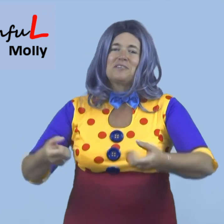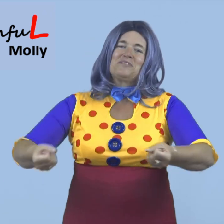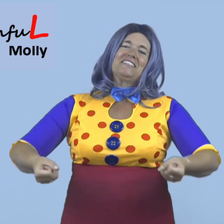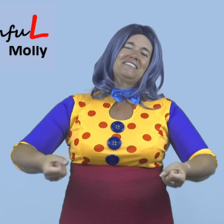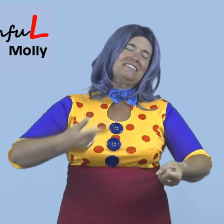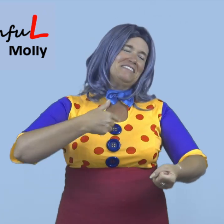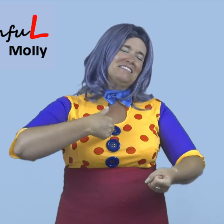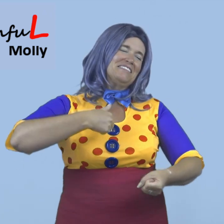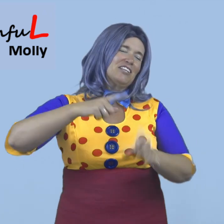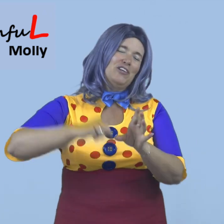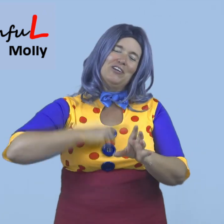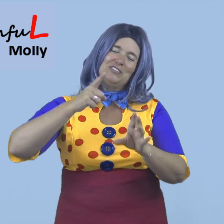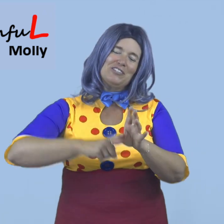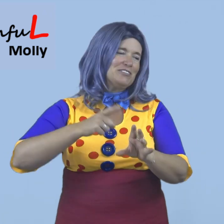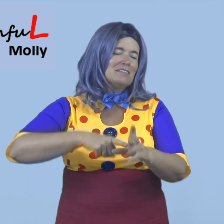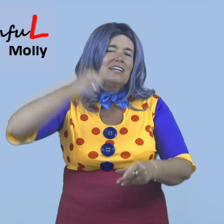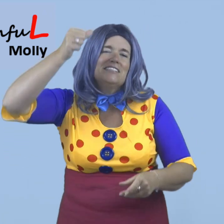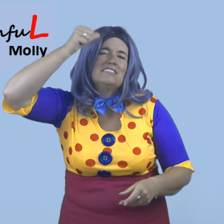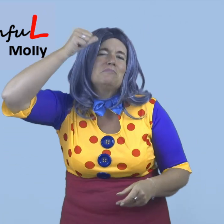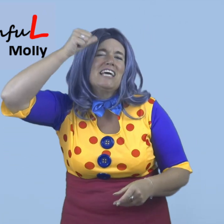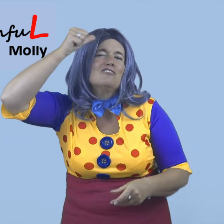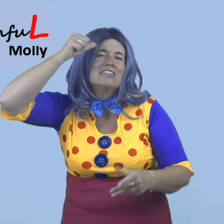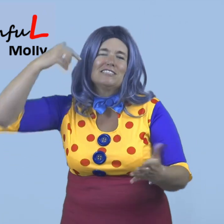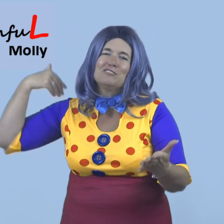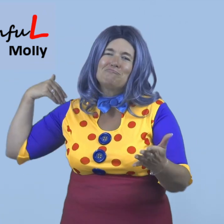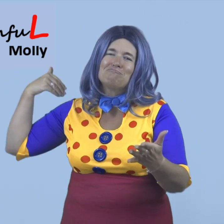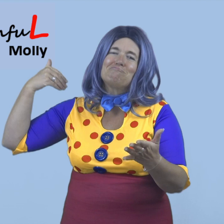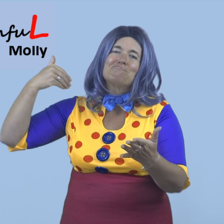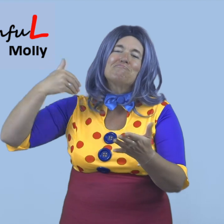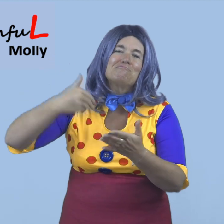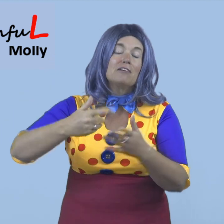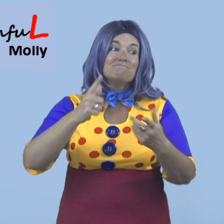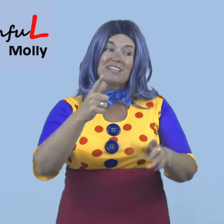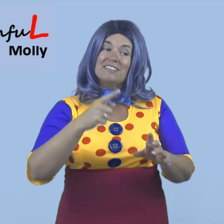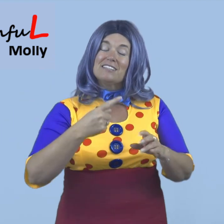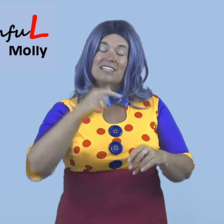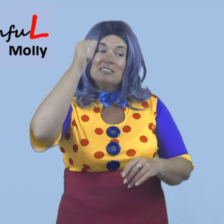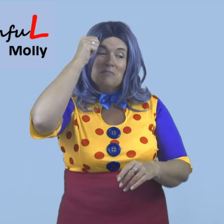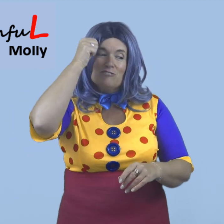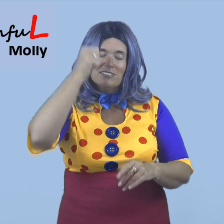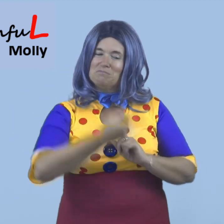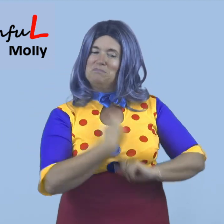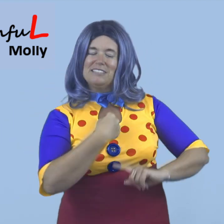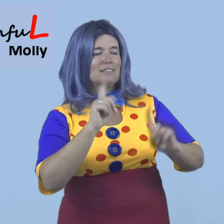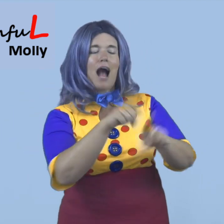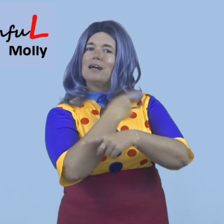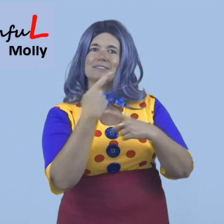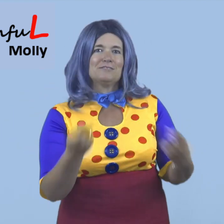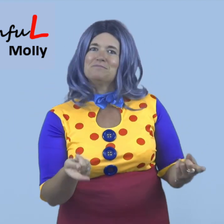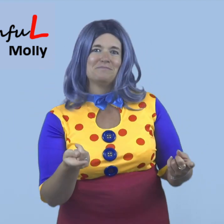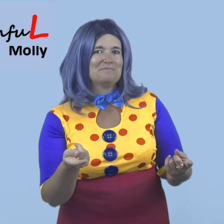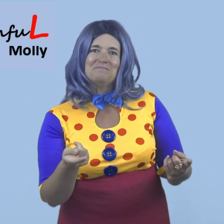“It is just experience,” said Bob, “you can’t beat experience.